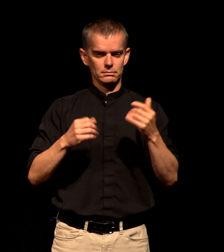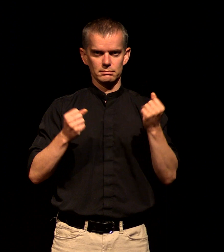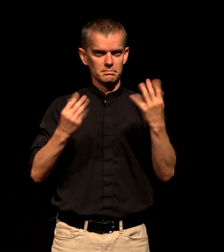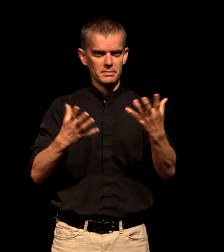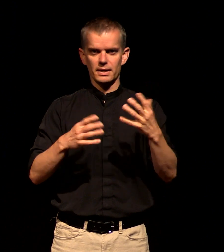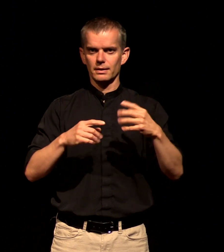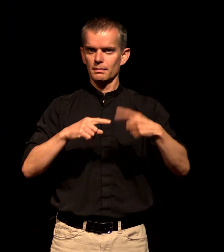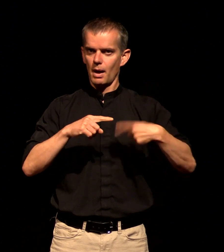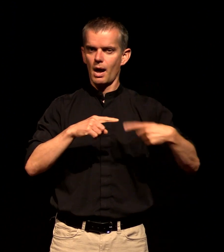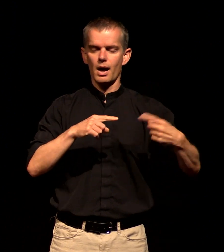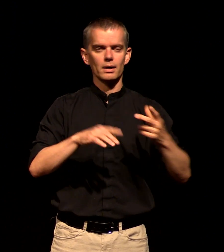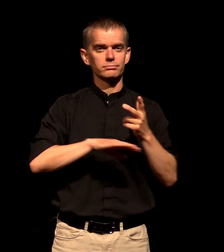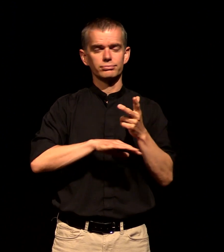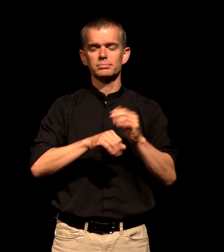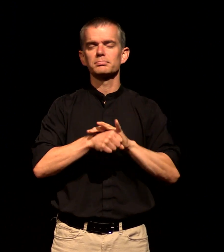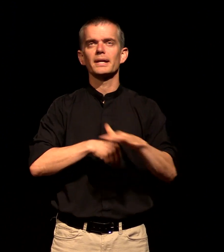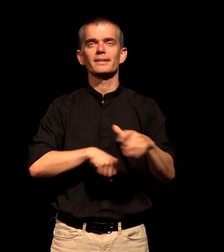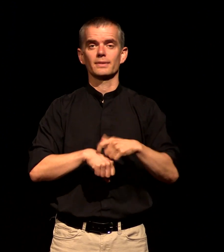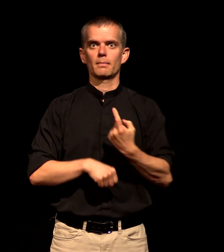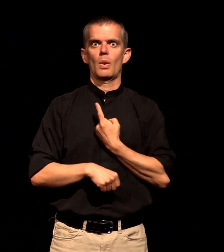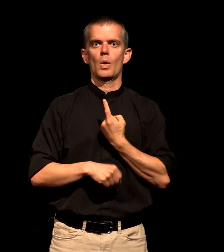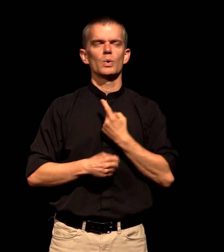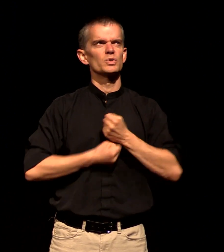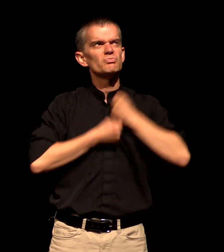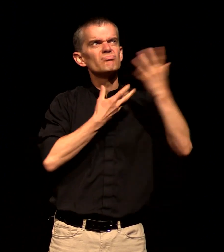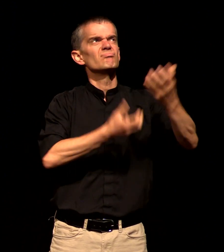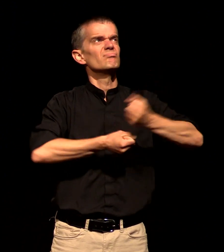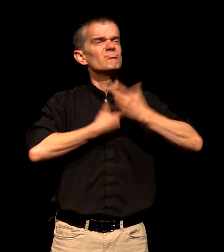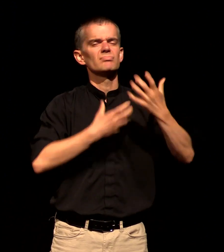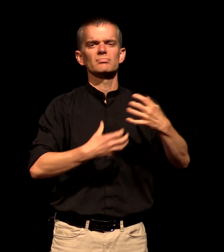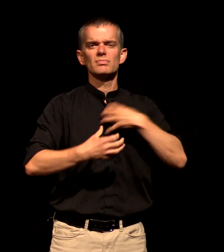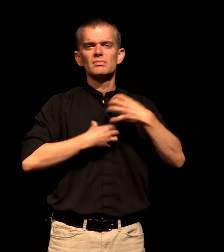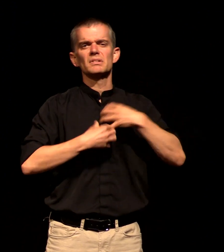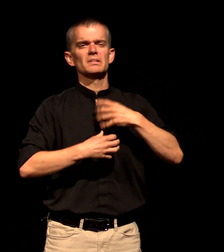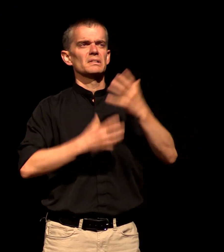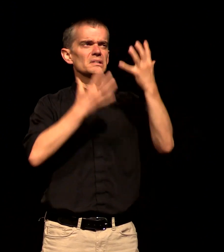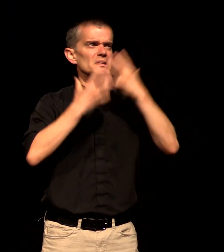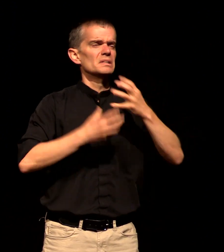anger, and for me, it's always tears. Luckily, I was by myself,